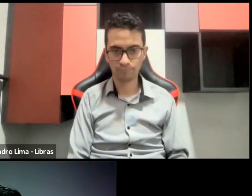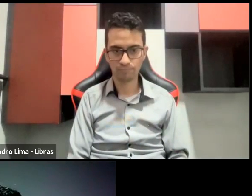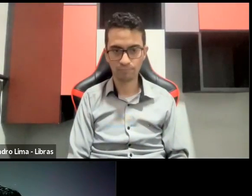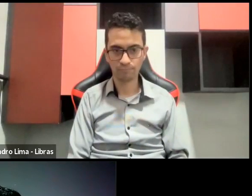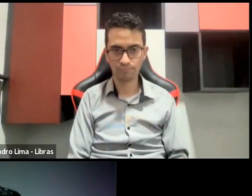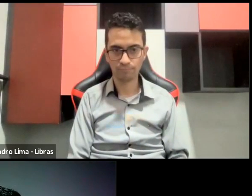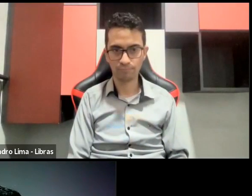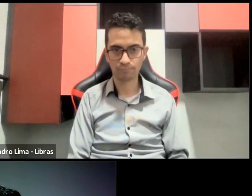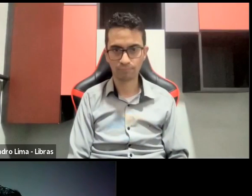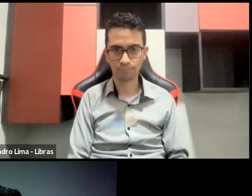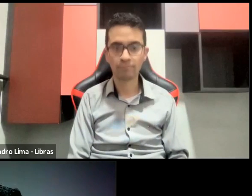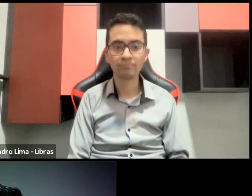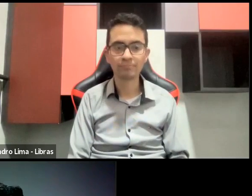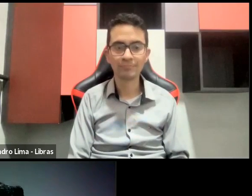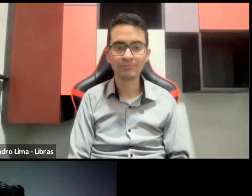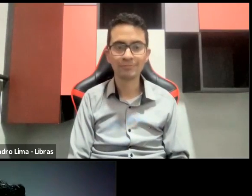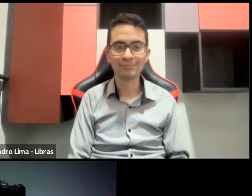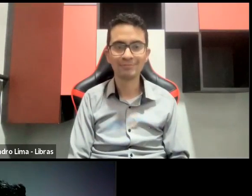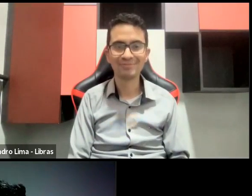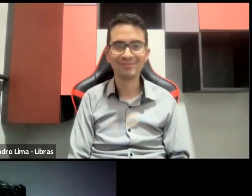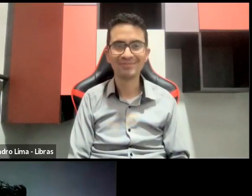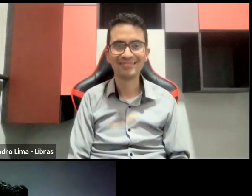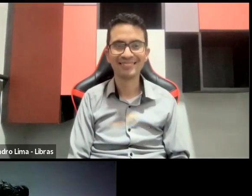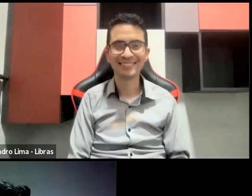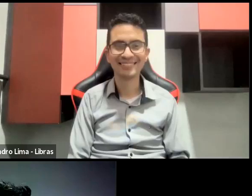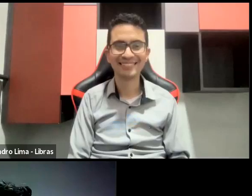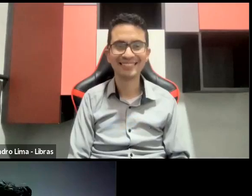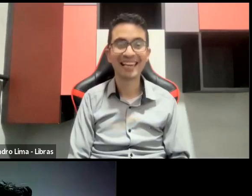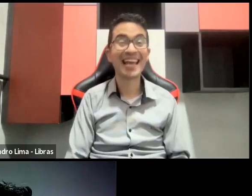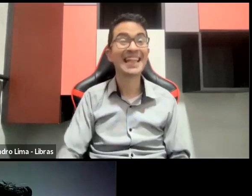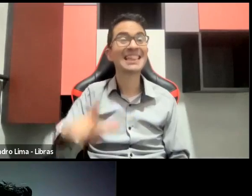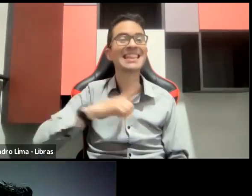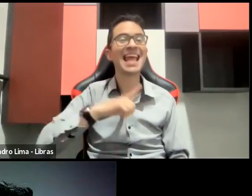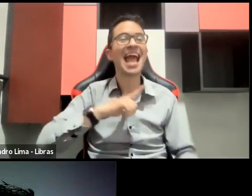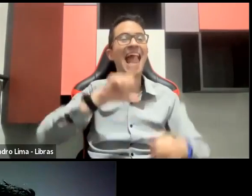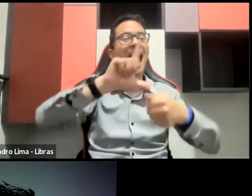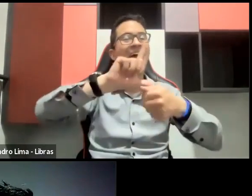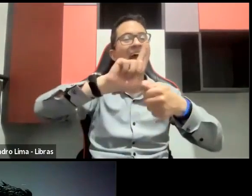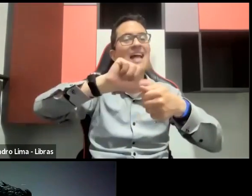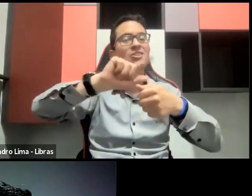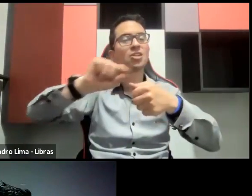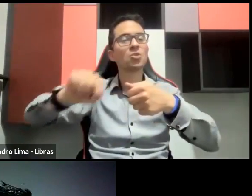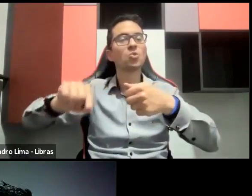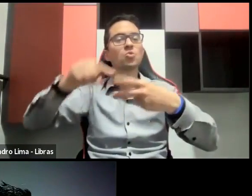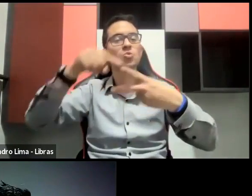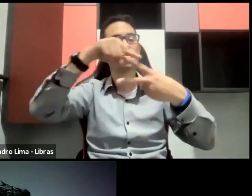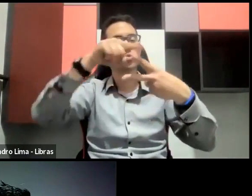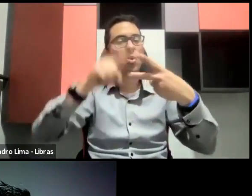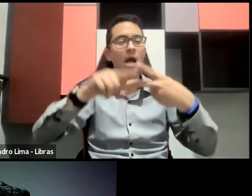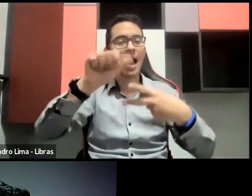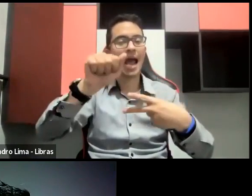So both papers are. So both papers are Boogie sorry.